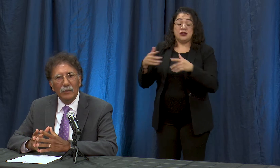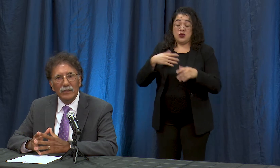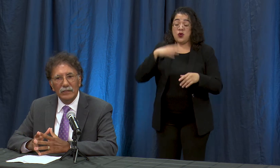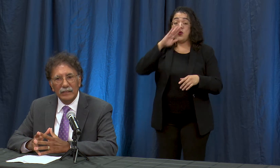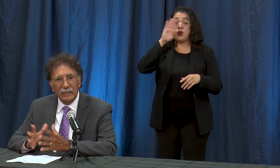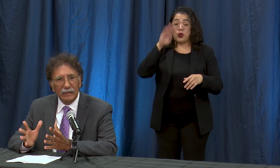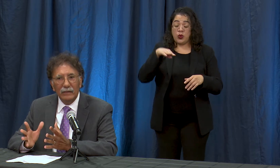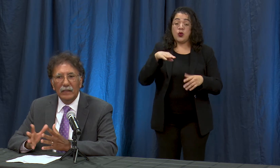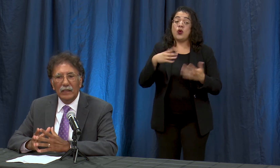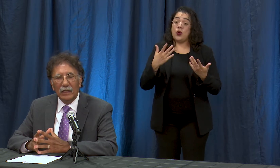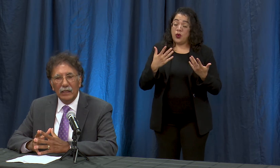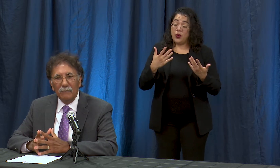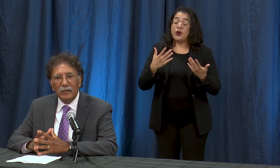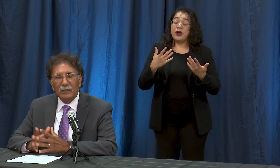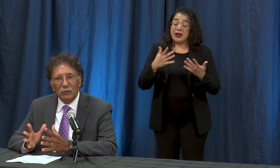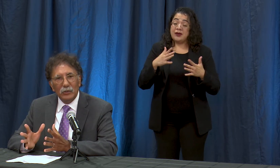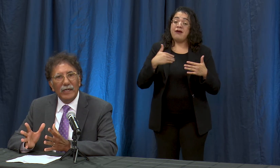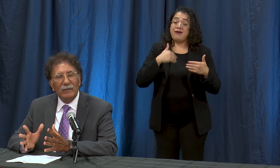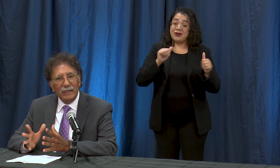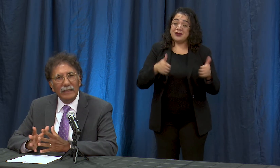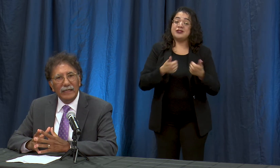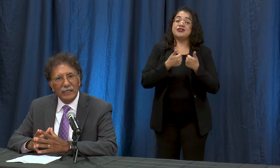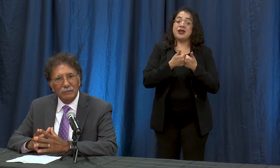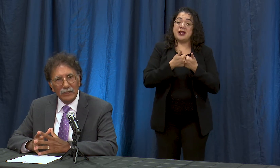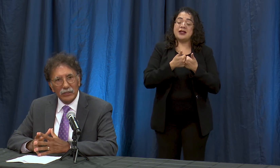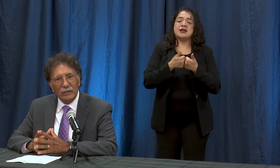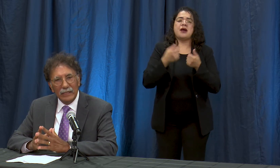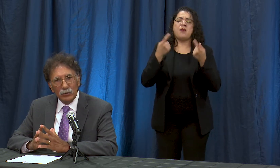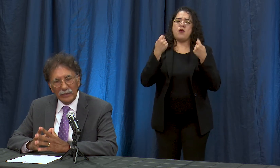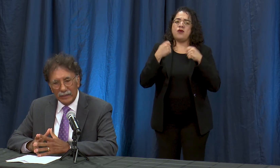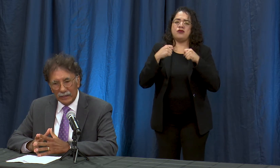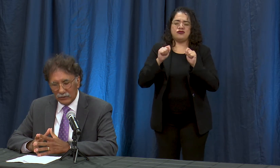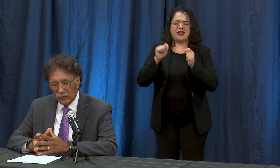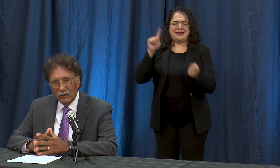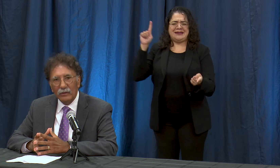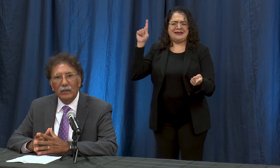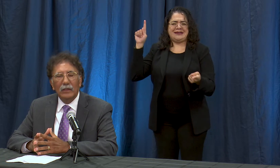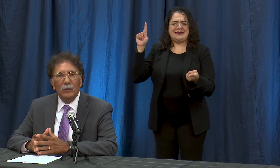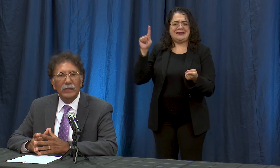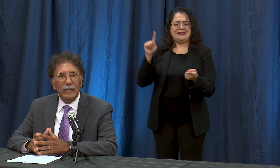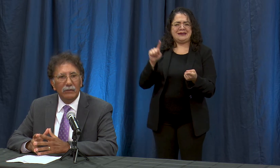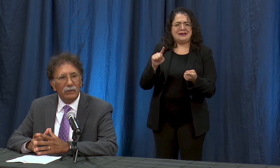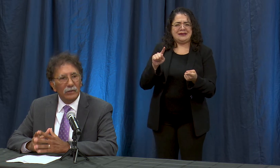Beach is again we're trying to mitigate as much as we can so with that we will